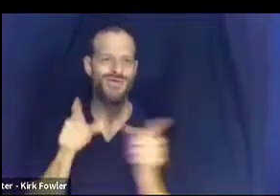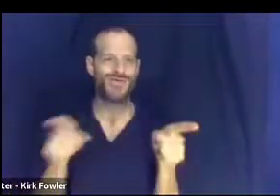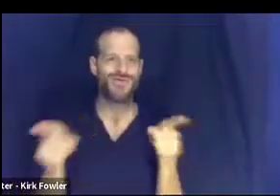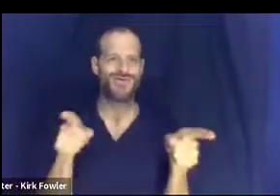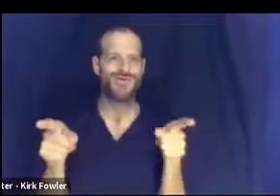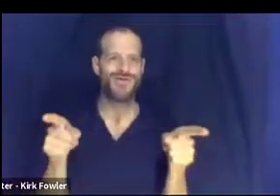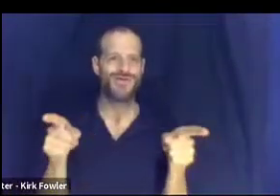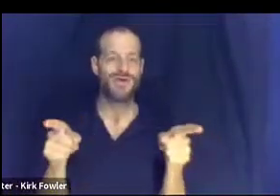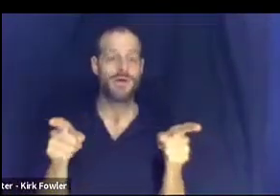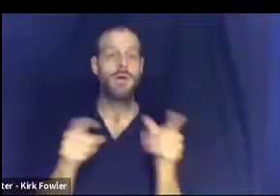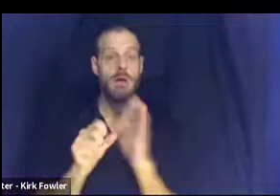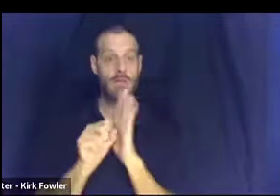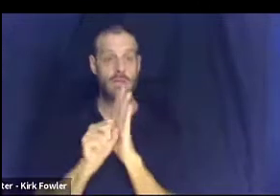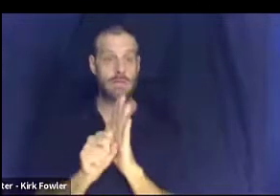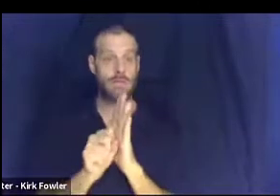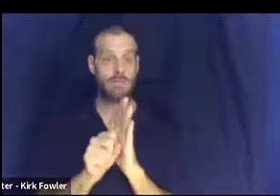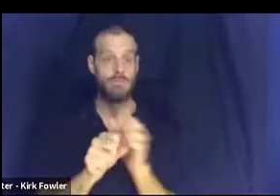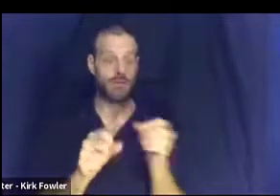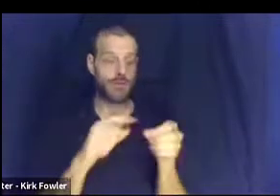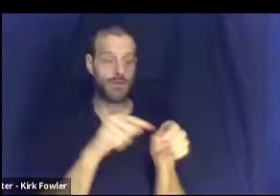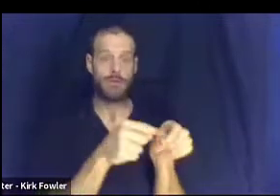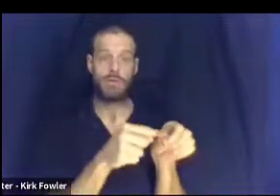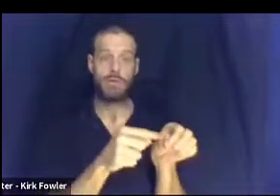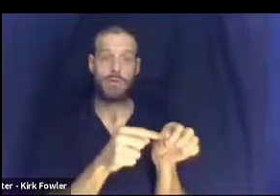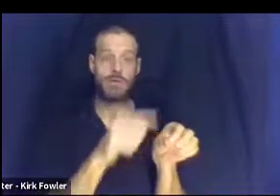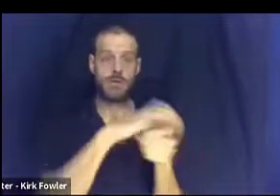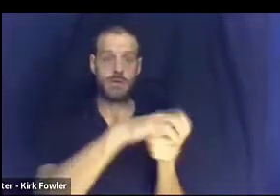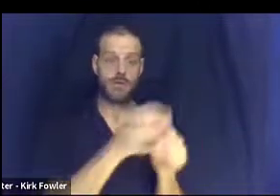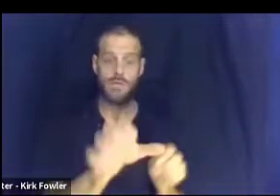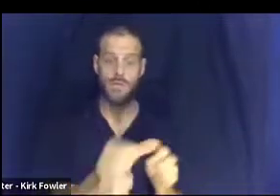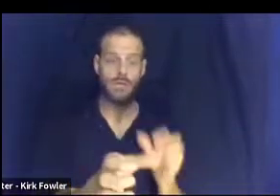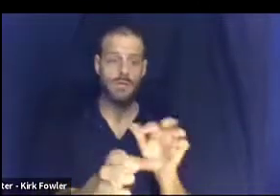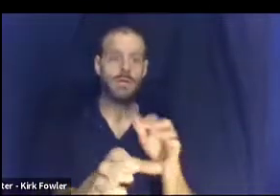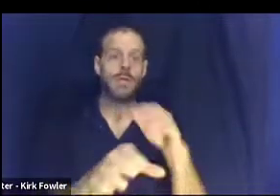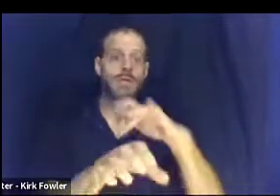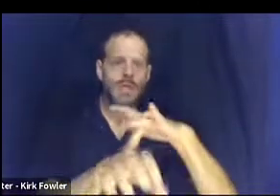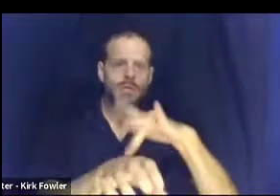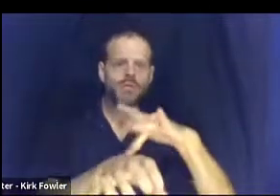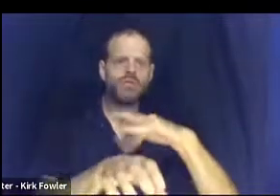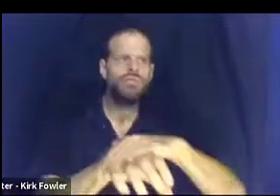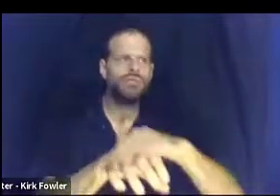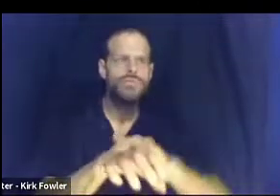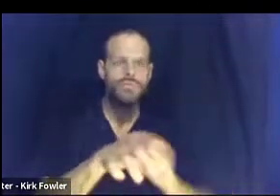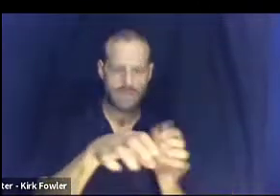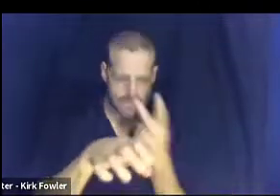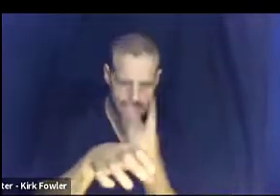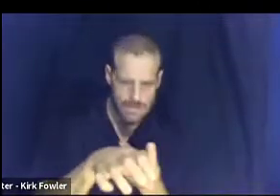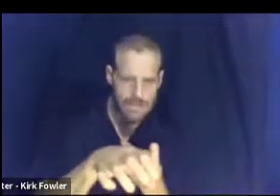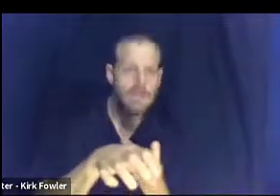whether they're touching it, whether they're looking at it, it's a symbol and the object that it refers to the referent,